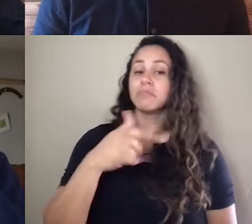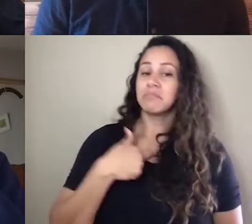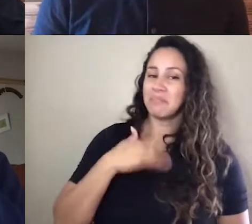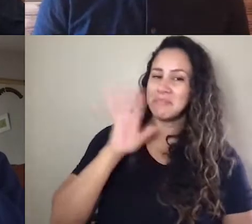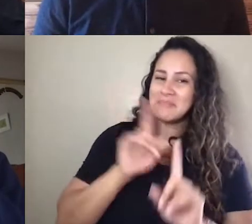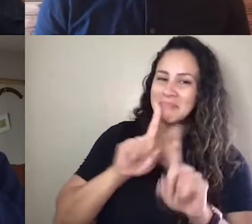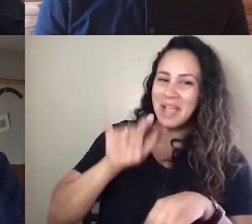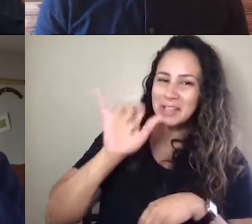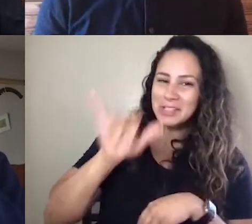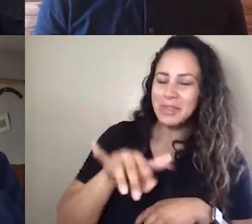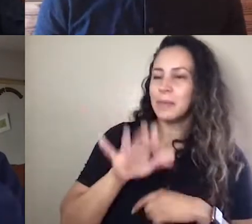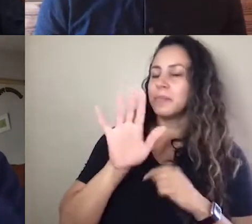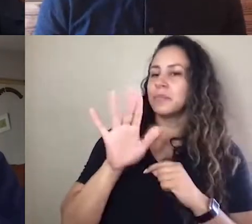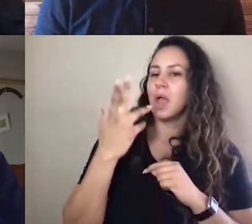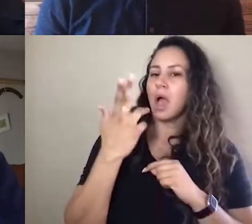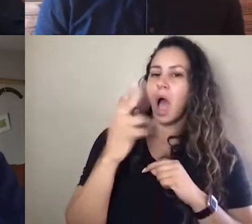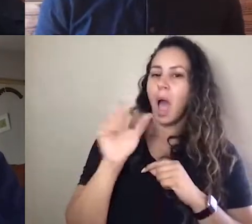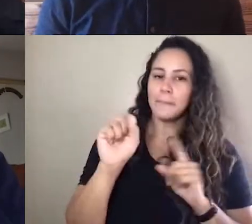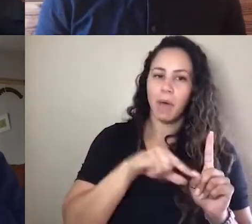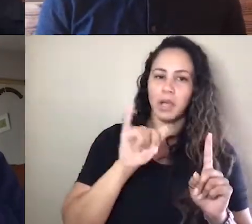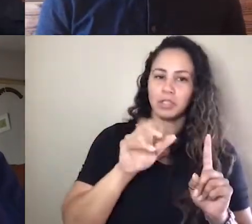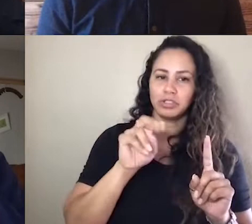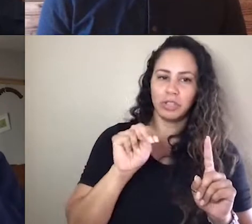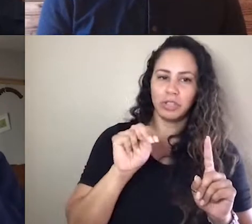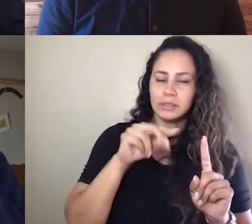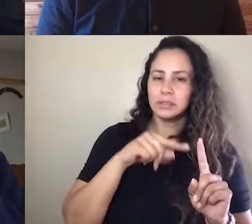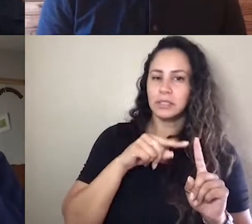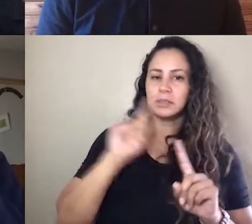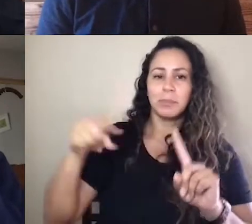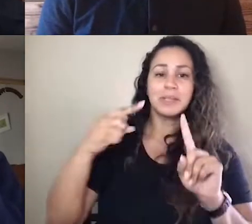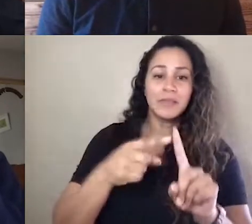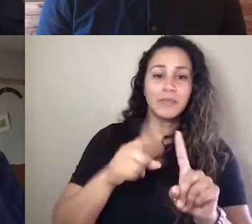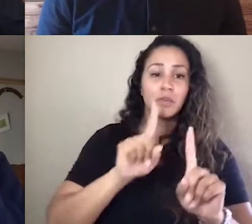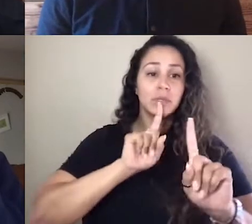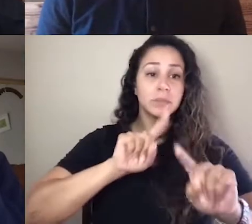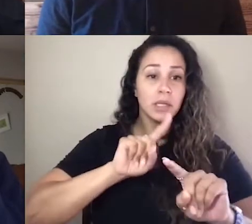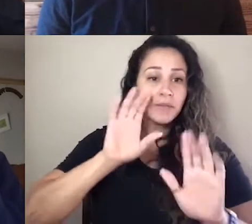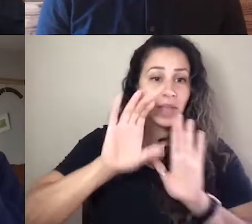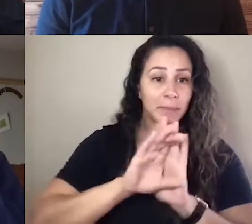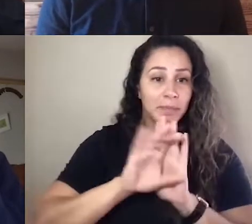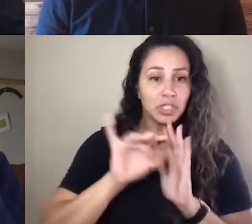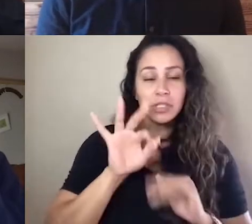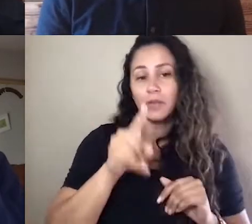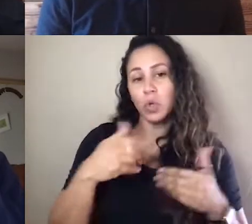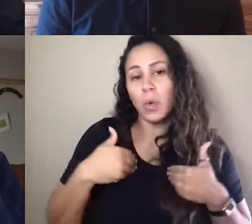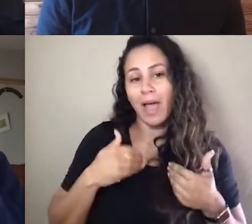FOR IMAGES. SPECIFICALLY THERE IS RESPONSIVE IMAGES IF YOU HAVE A